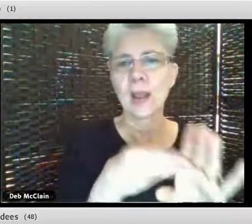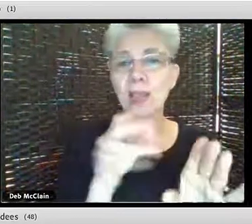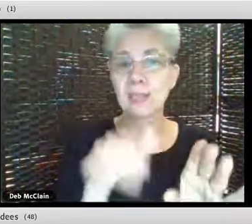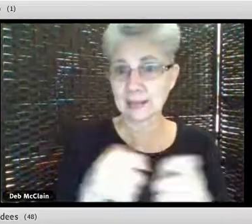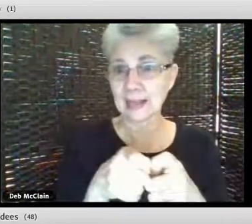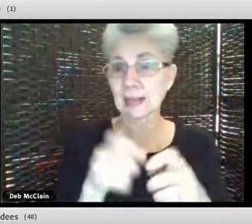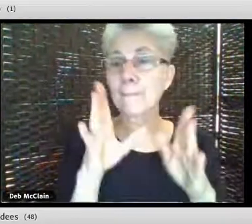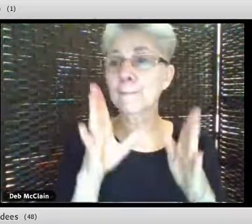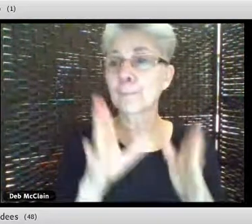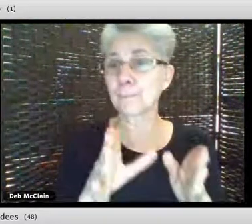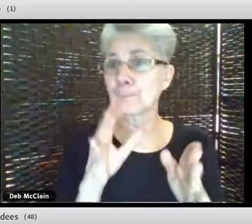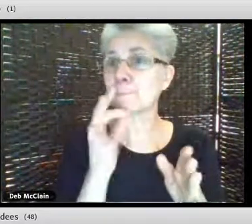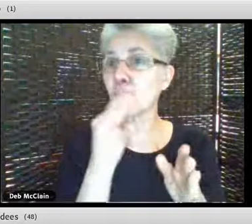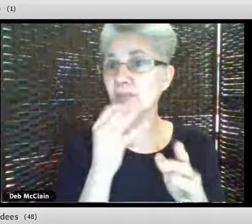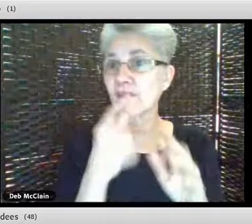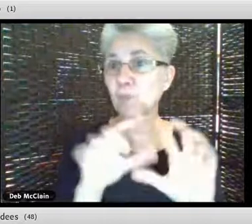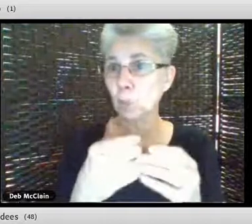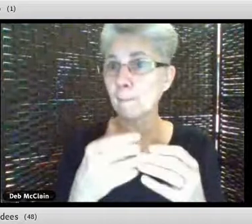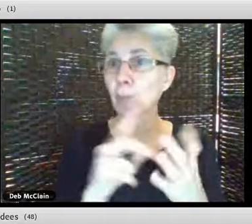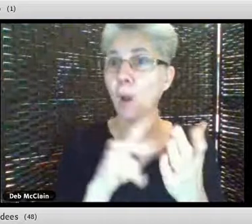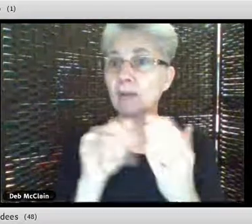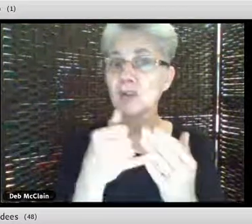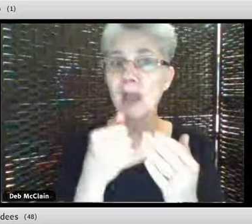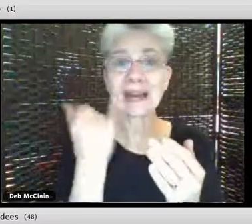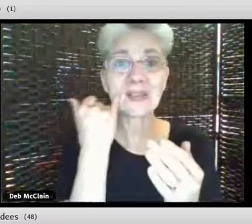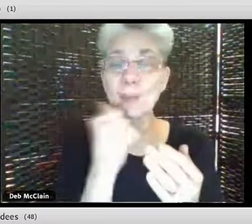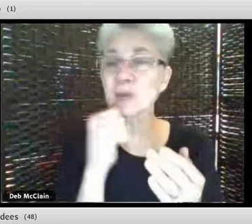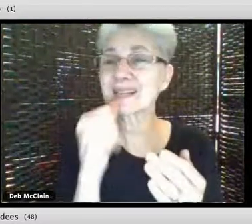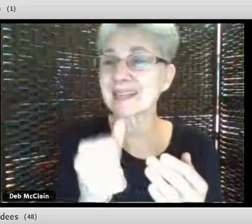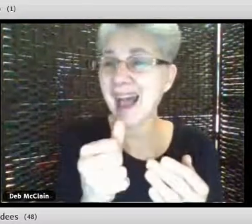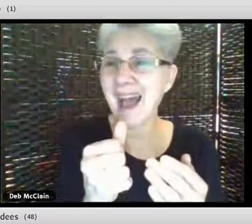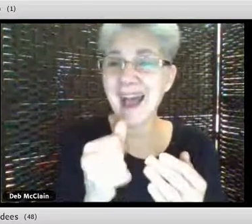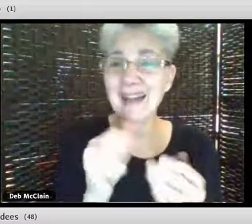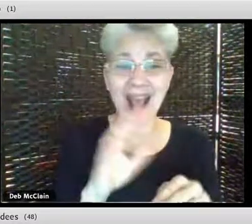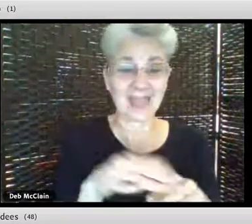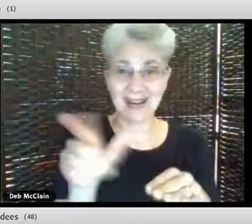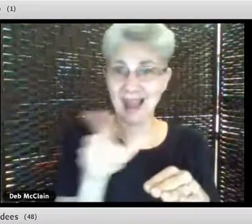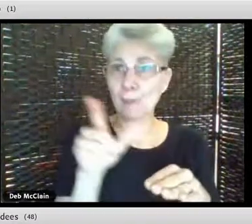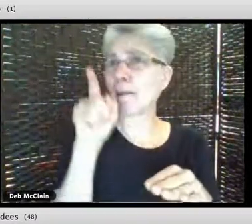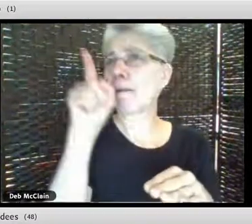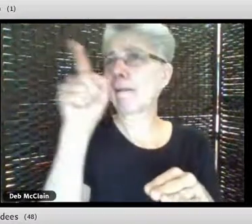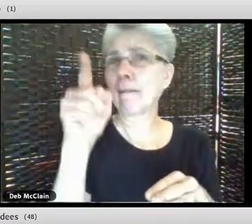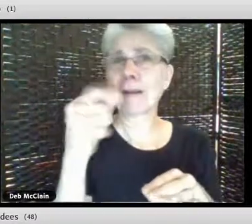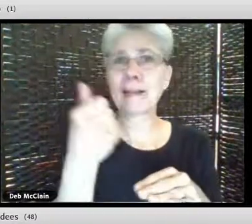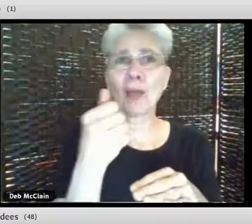at showing you kind of what it looks like without having a friend come in with me. Exactly. Perfect for group projects.